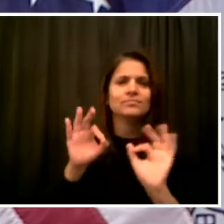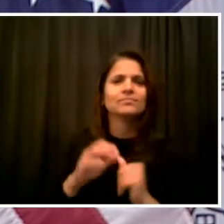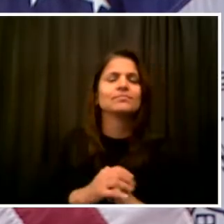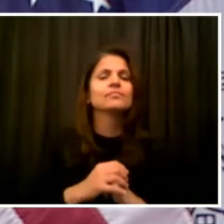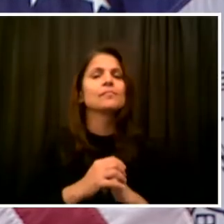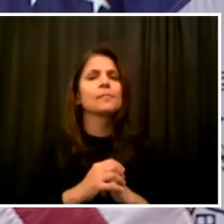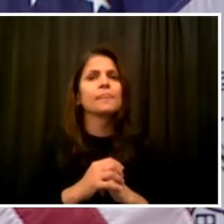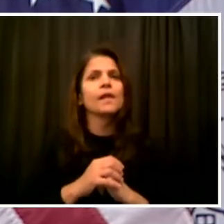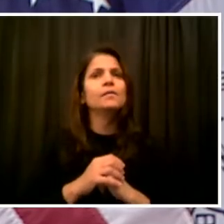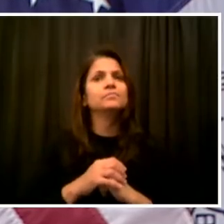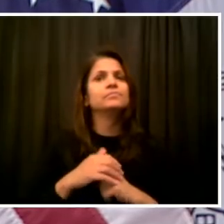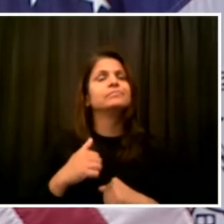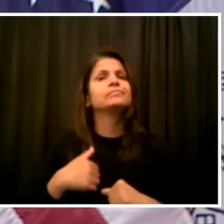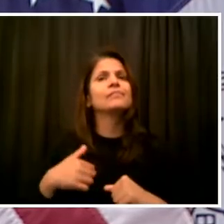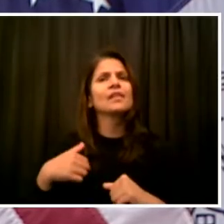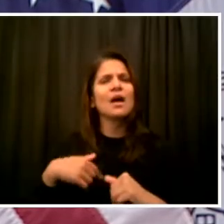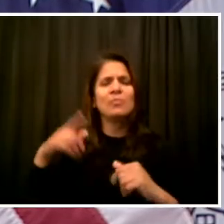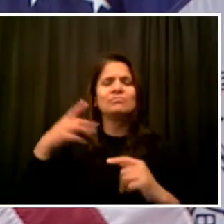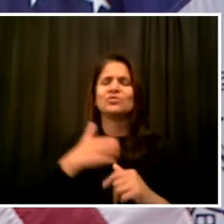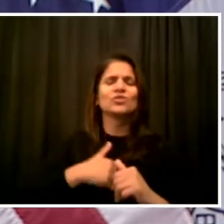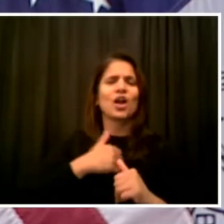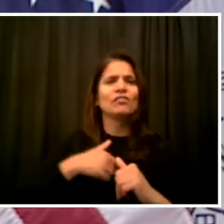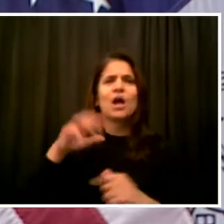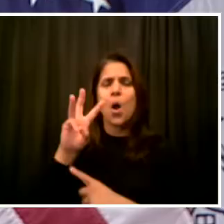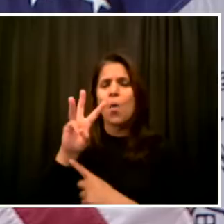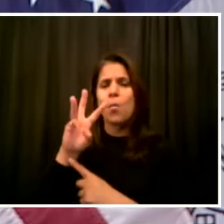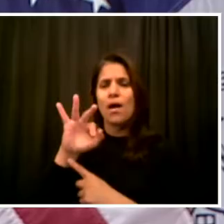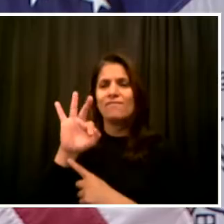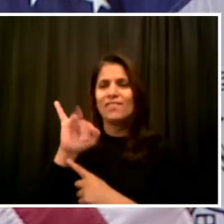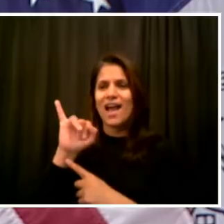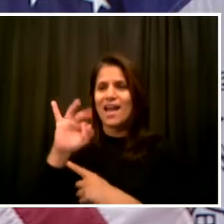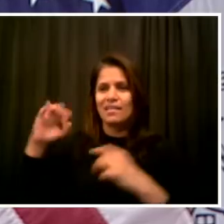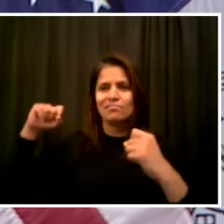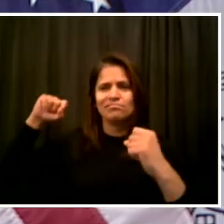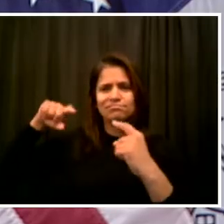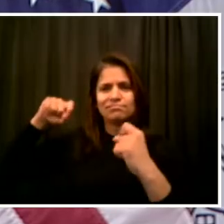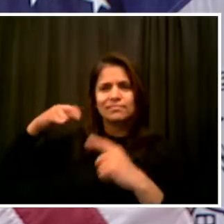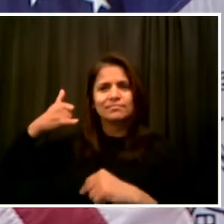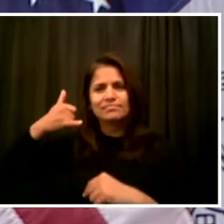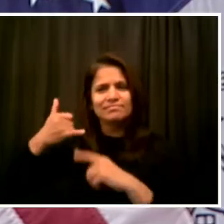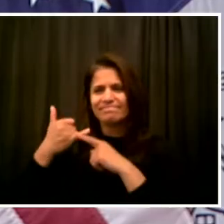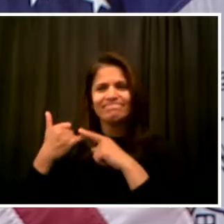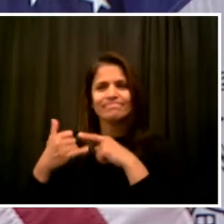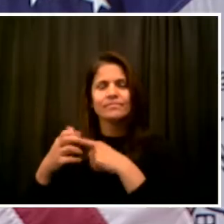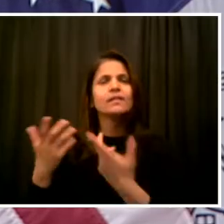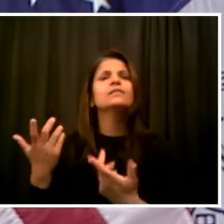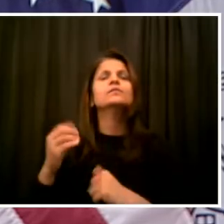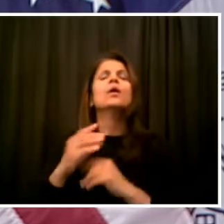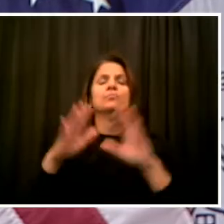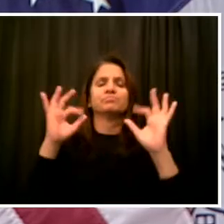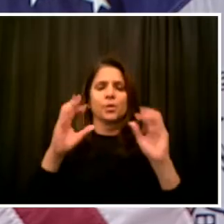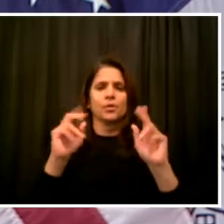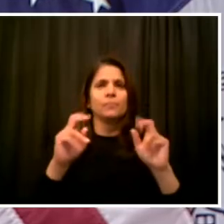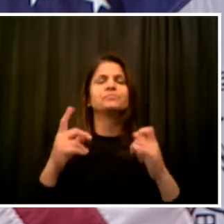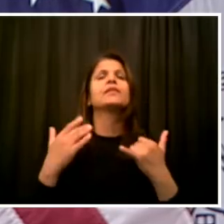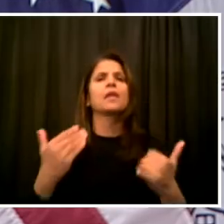ME? YES, I CAN. OKAY. I THINK I'M HAVING WI-FI ISSUES.